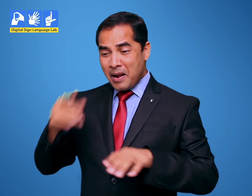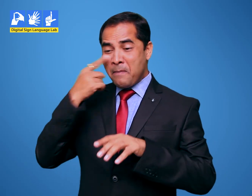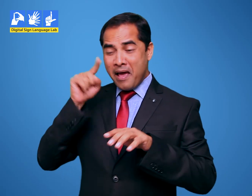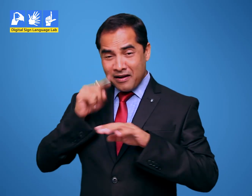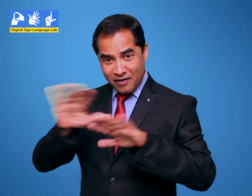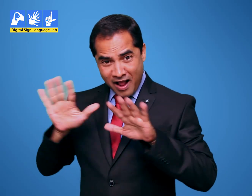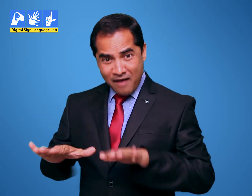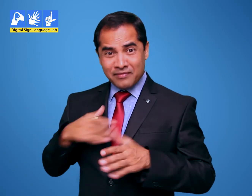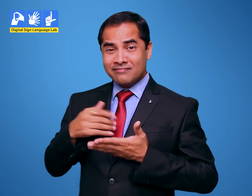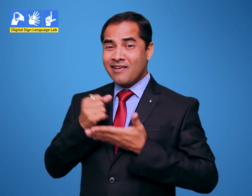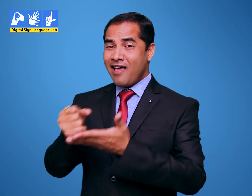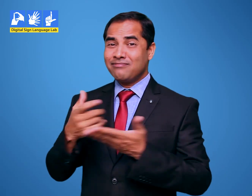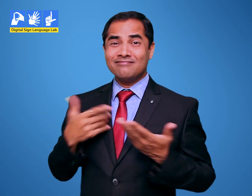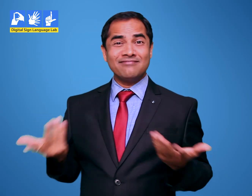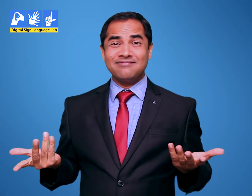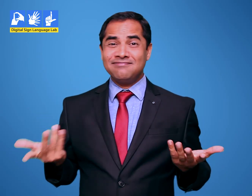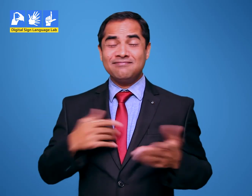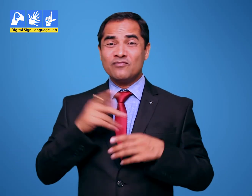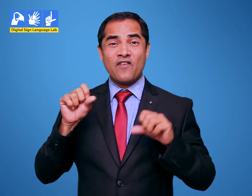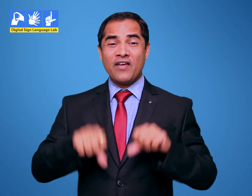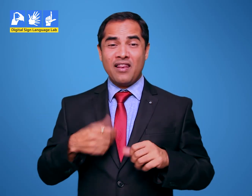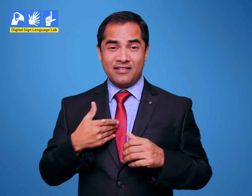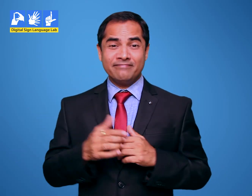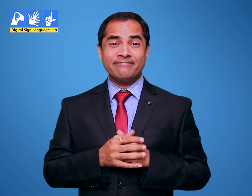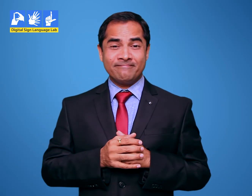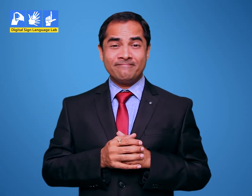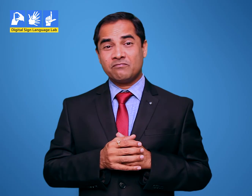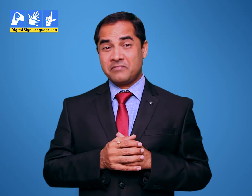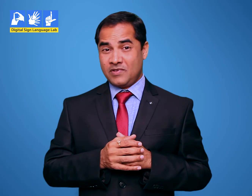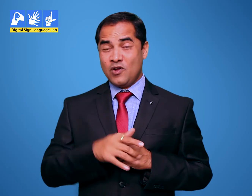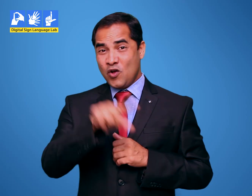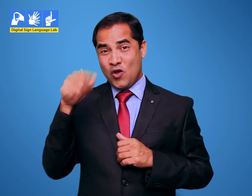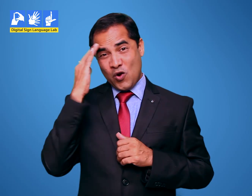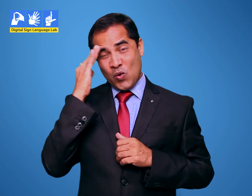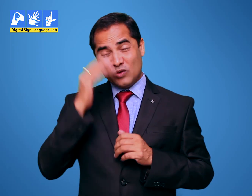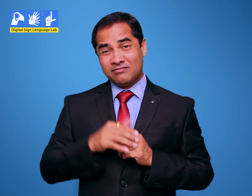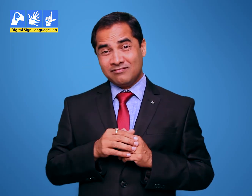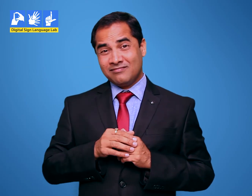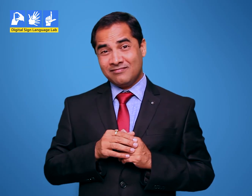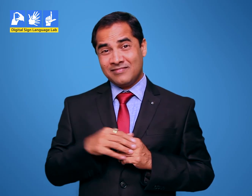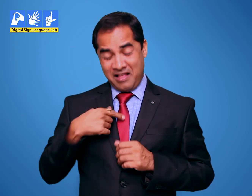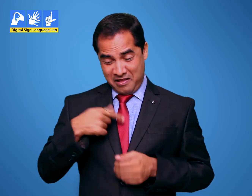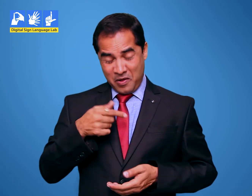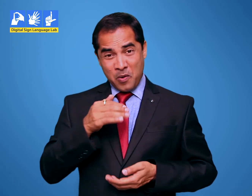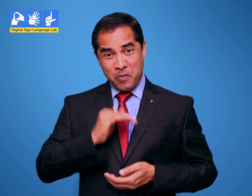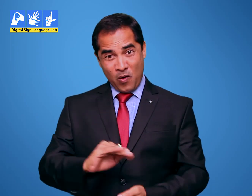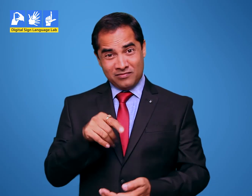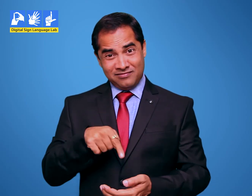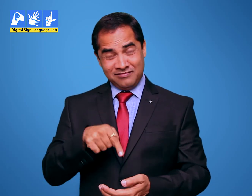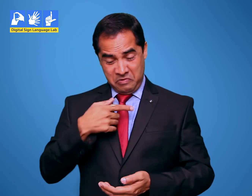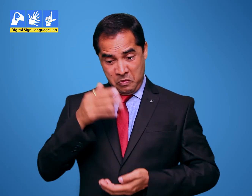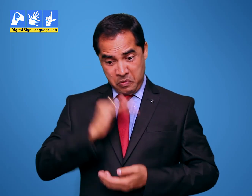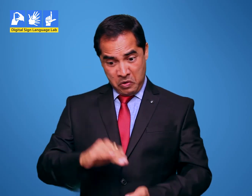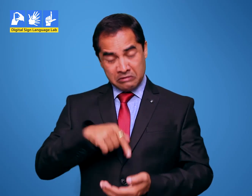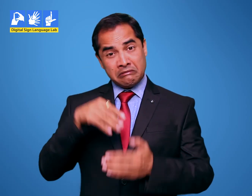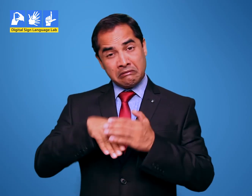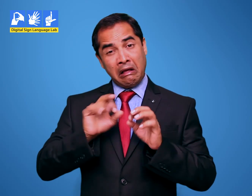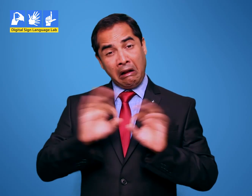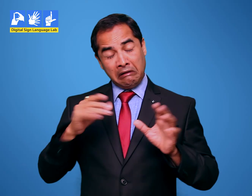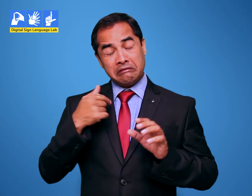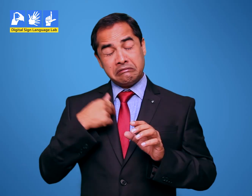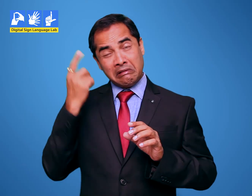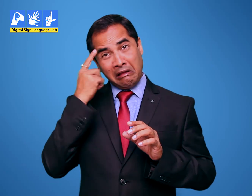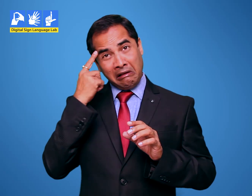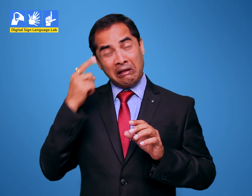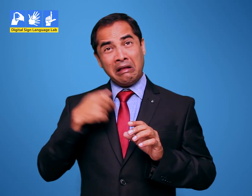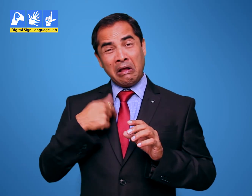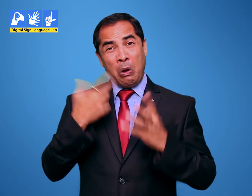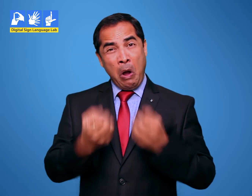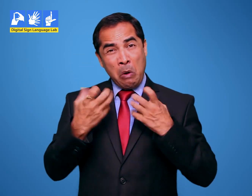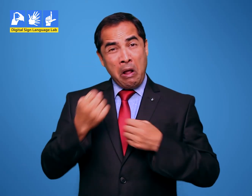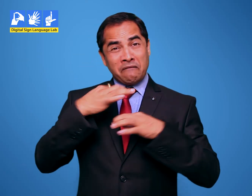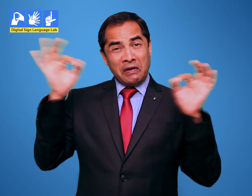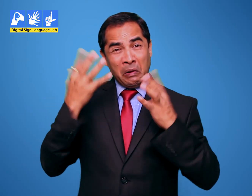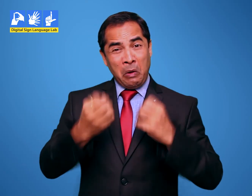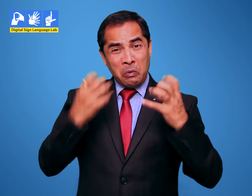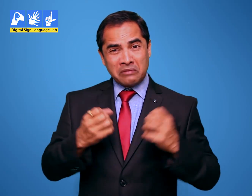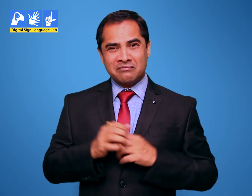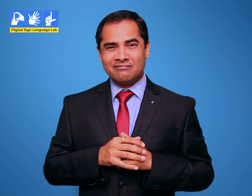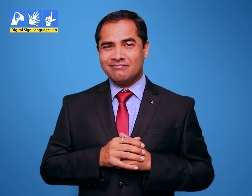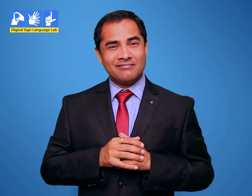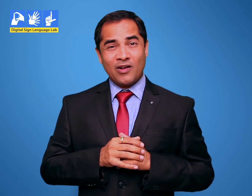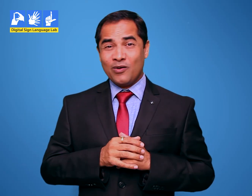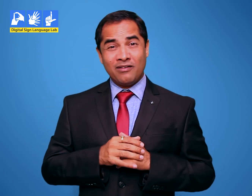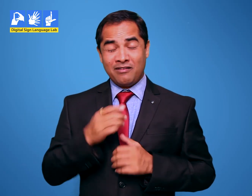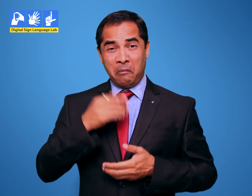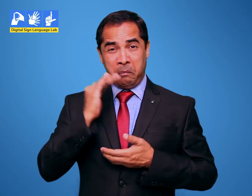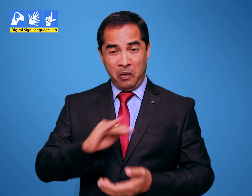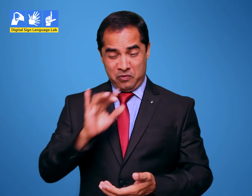brother, father and a husband. I was not born with a hunger to be free. I was born